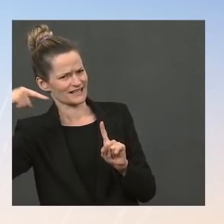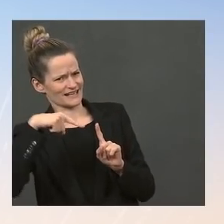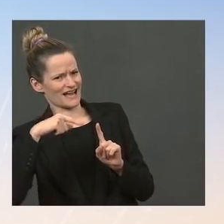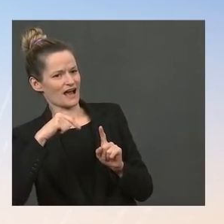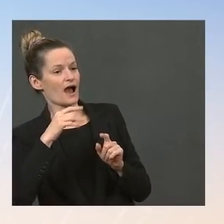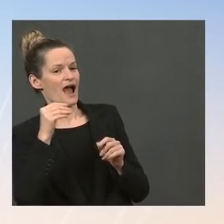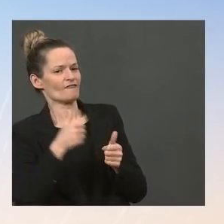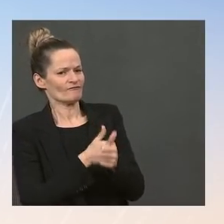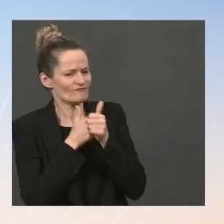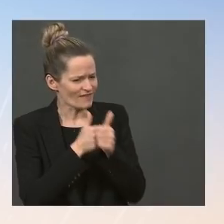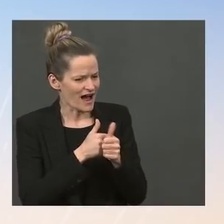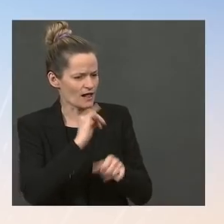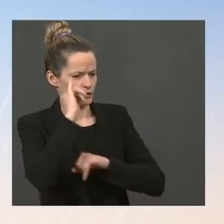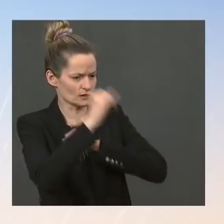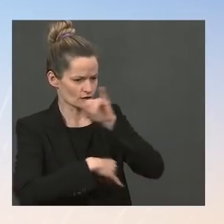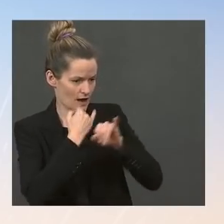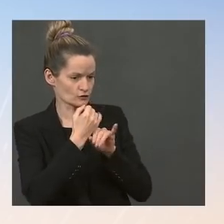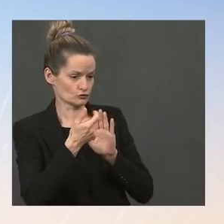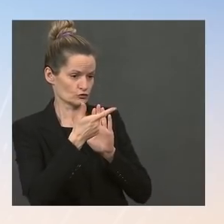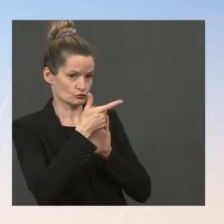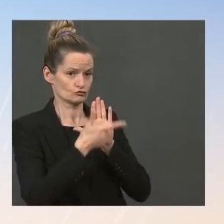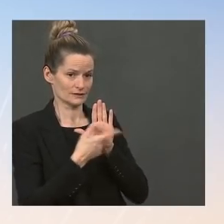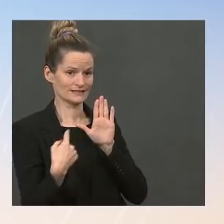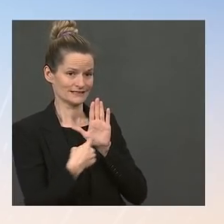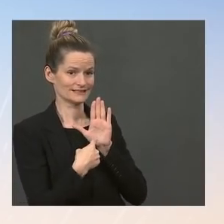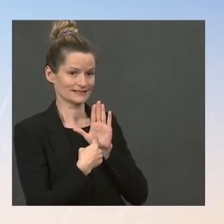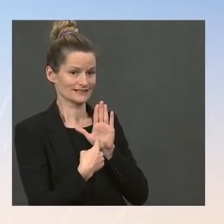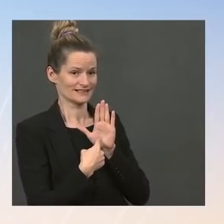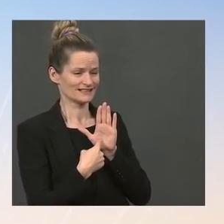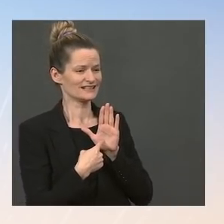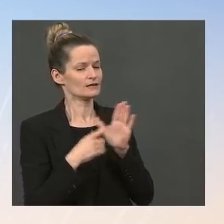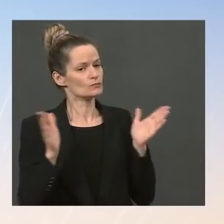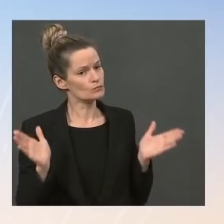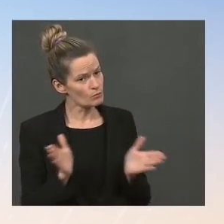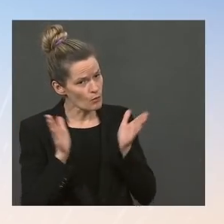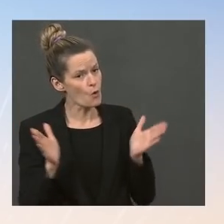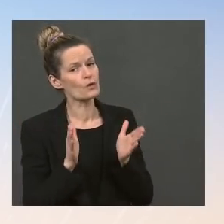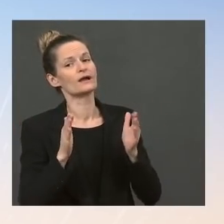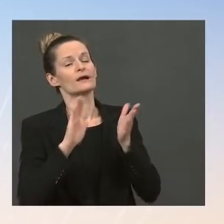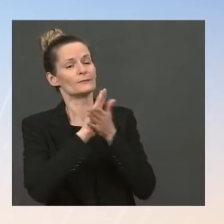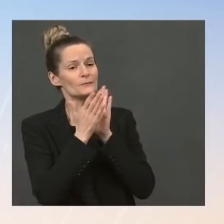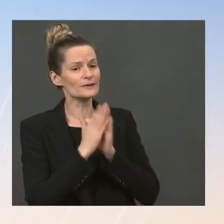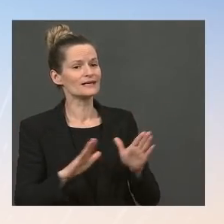and promoting peace and stability in the Indo-Pacific. And I would note that the United Kingdom and Australia